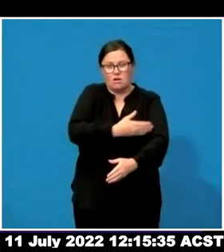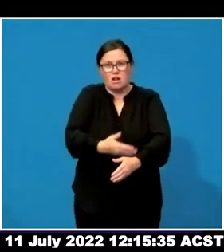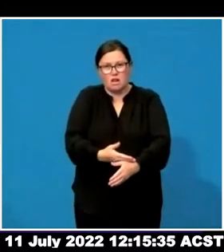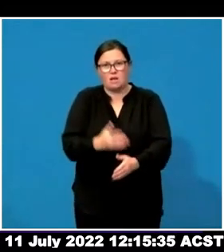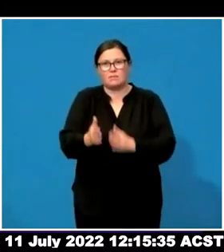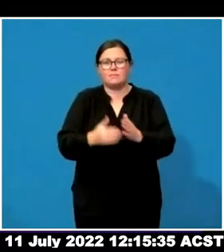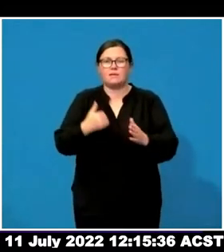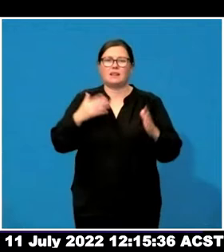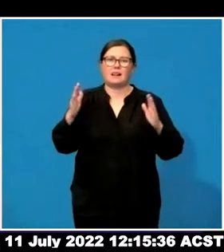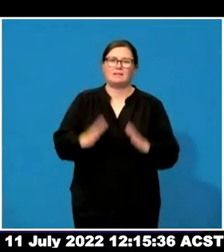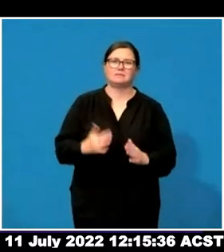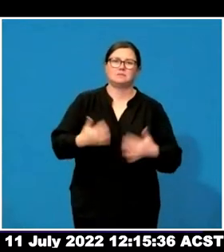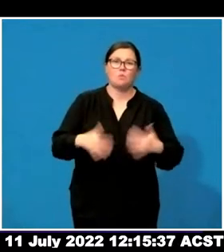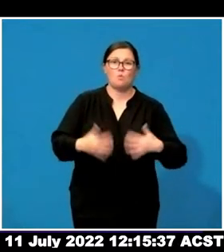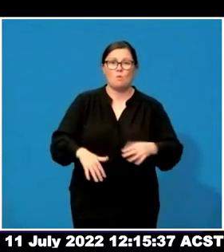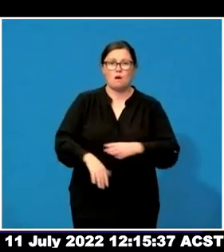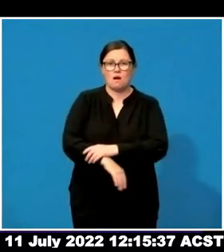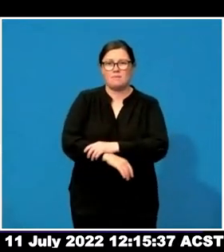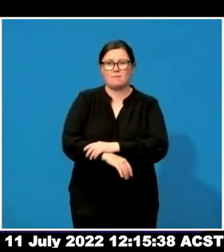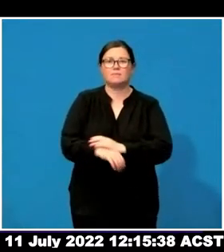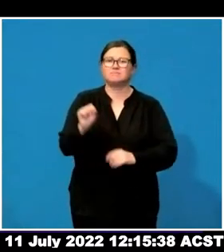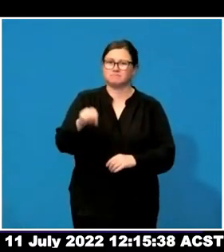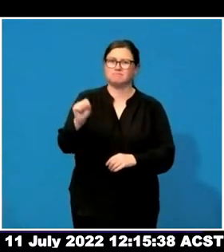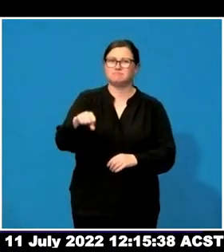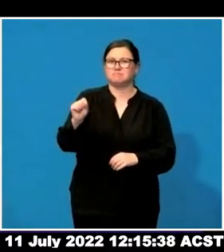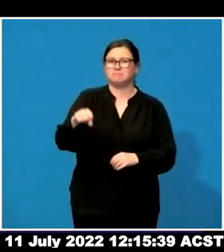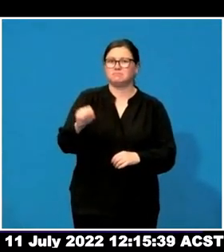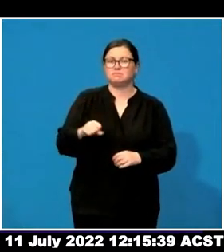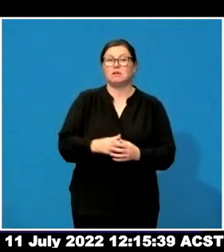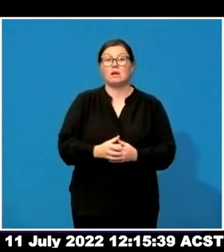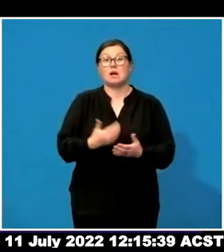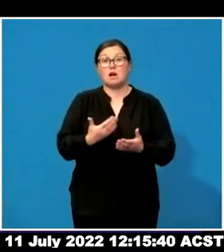Yeah. MS TARRAGO: And on the arm rest, you have to put some tape on it so -